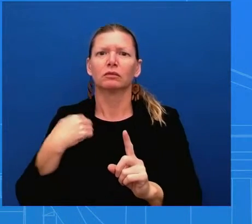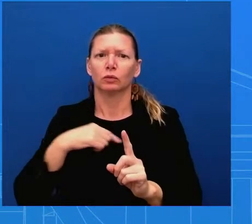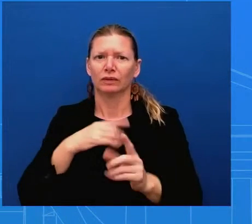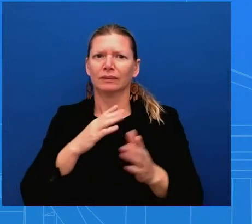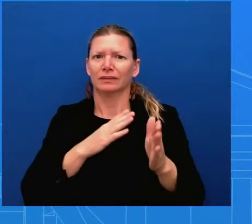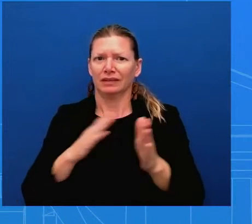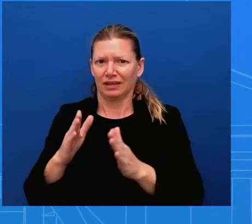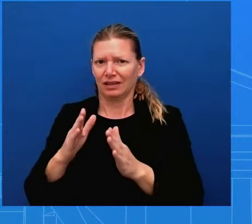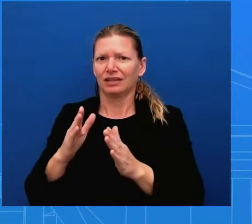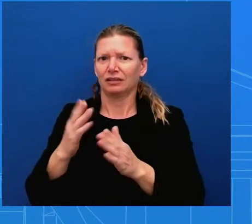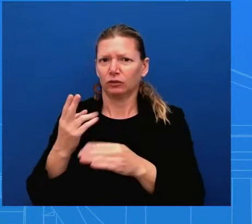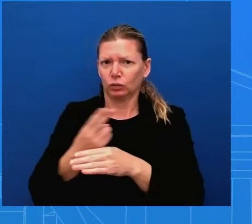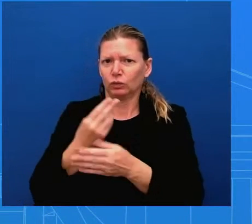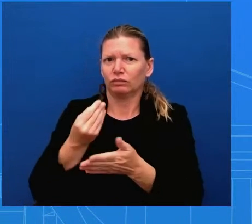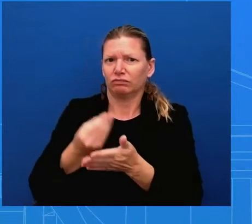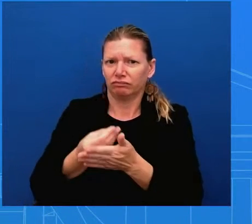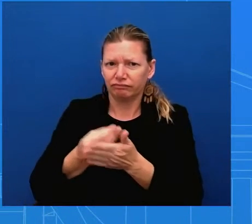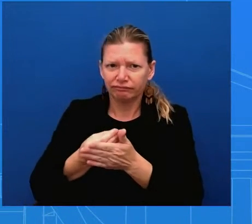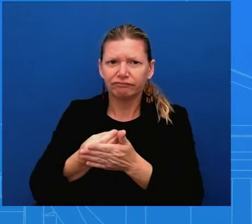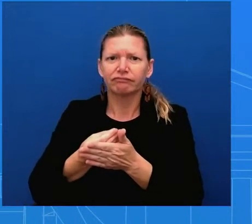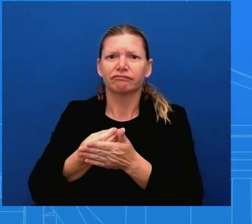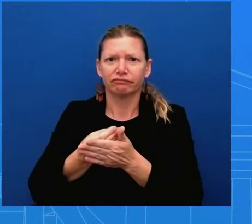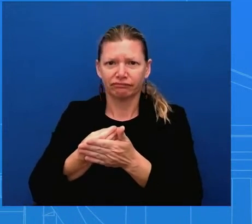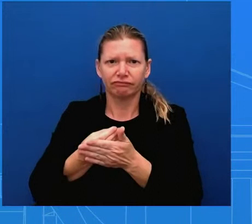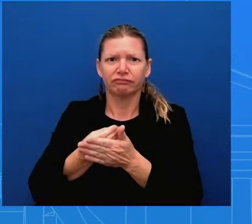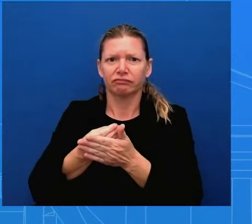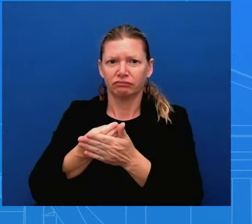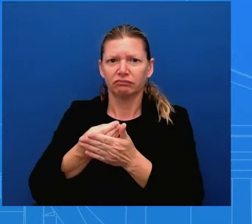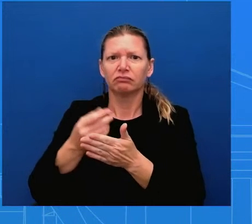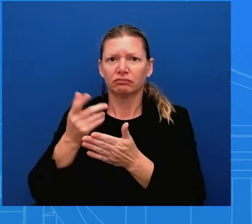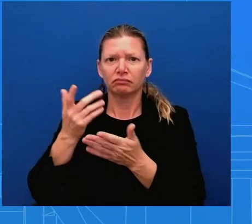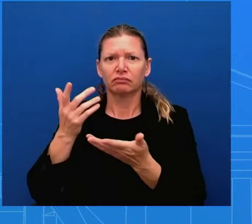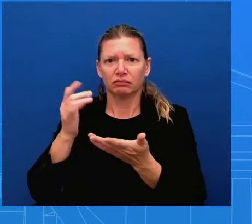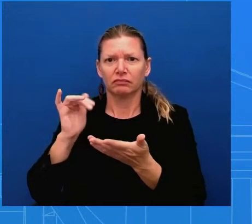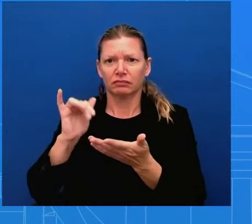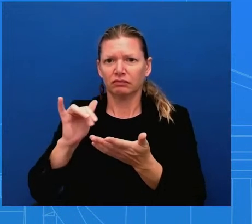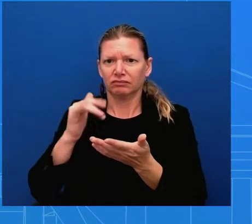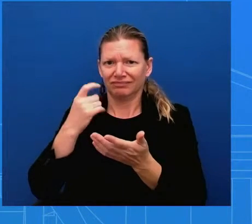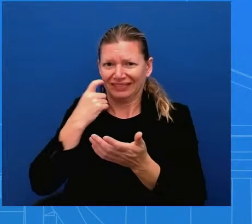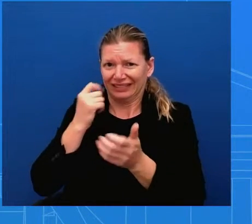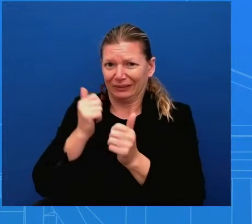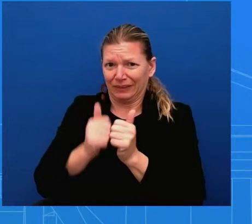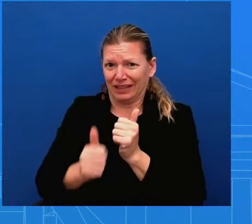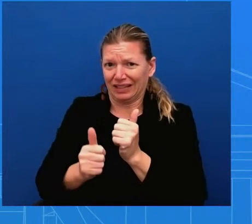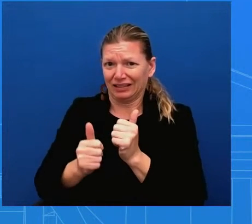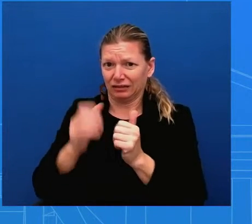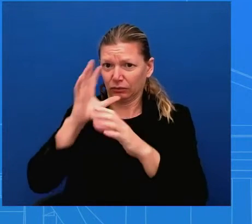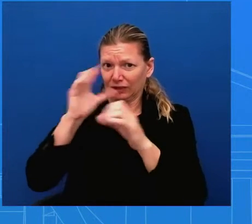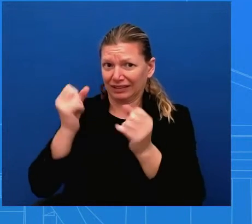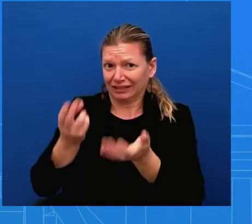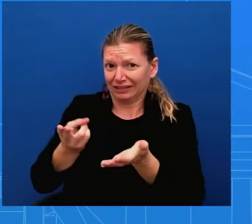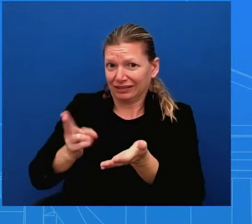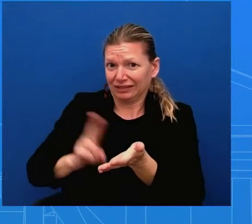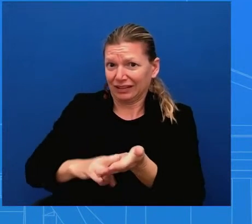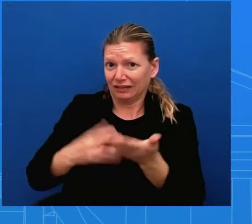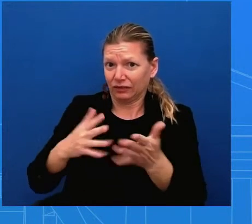that national -- national security supplemental that was just passed and the President obviously signed. We are committed to that -- to that supplemental.